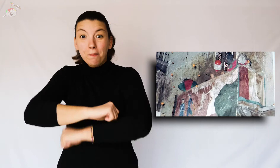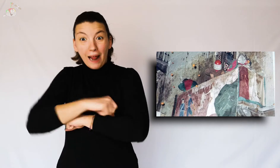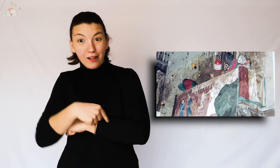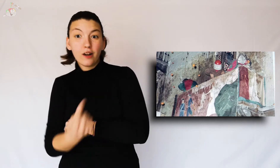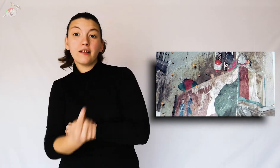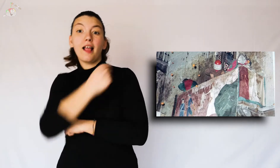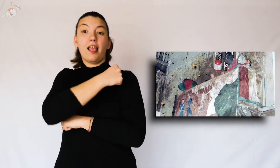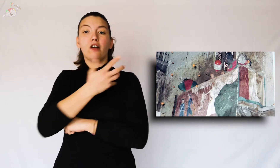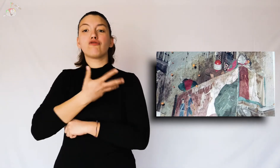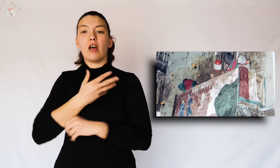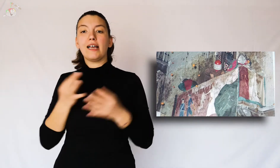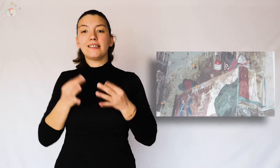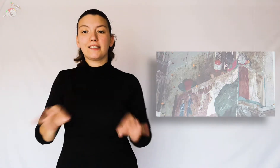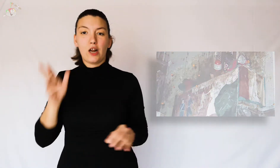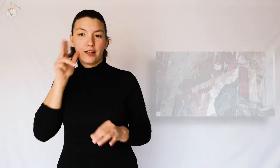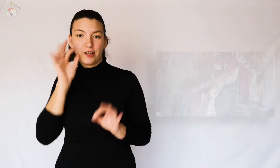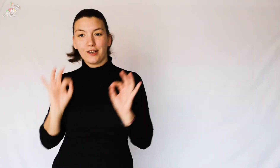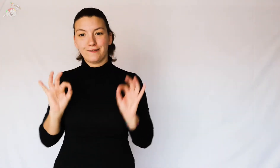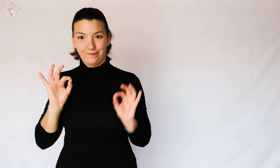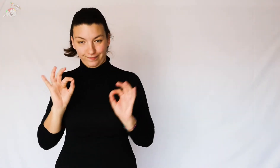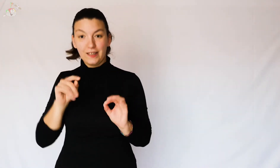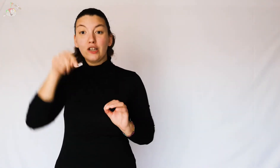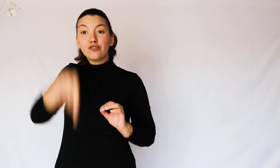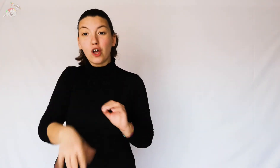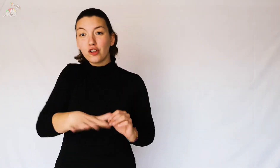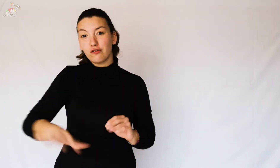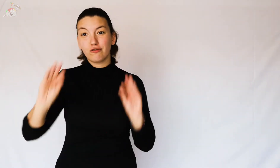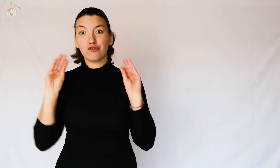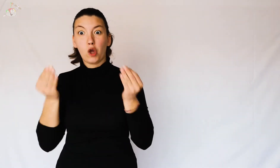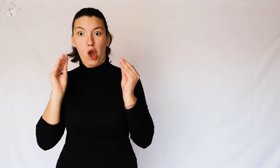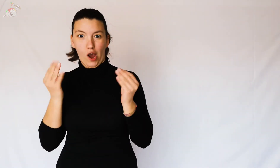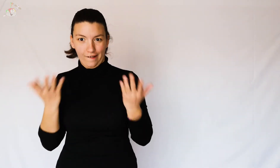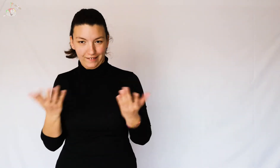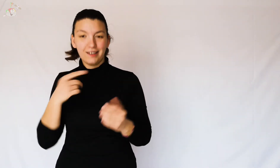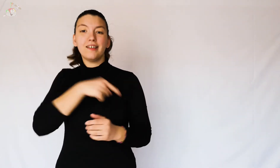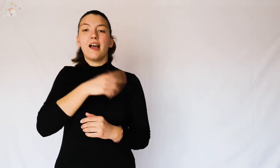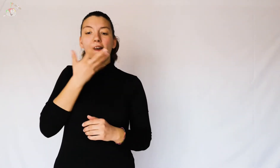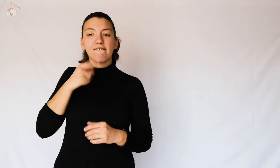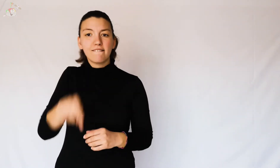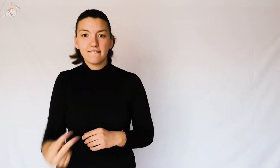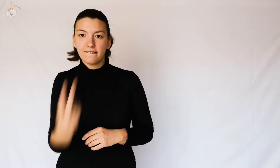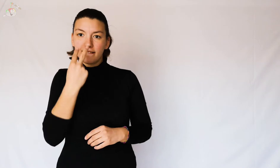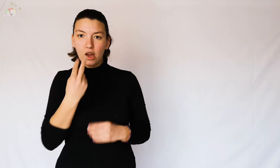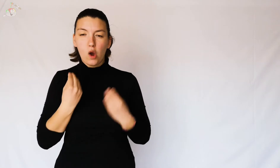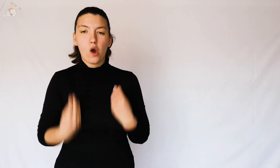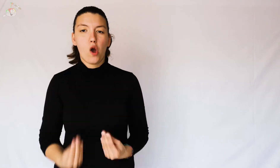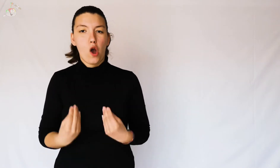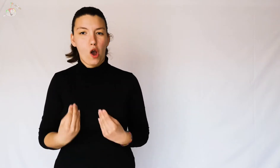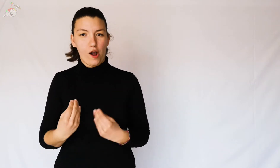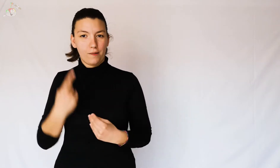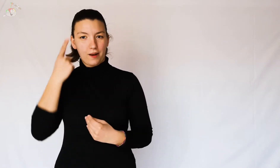Behind the balconies there were some young ladies, to get noticed by the young people who were under they